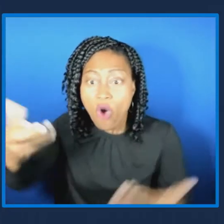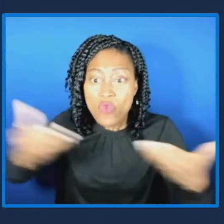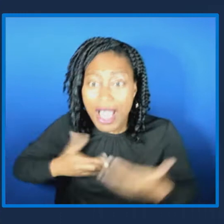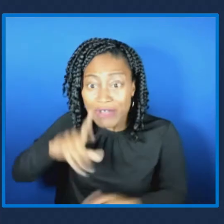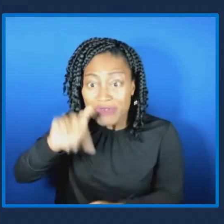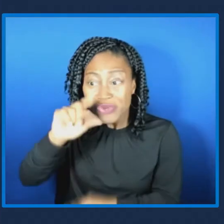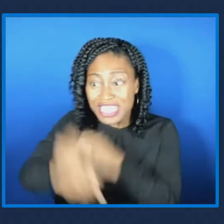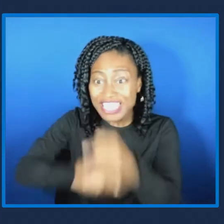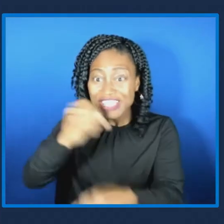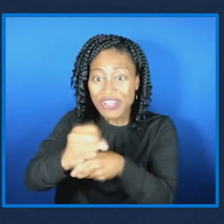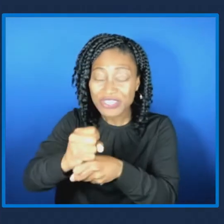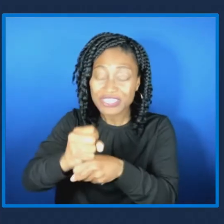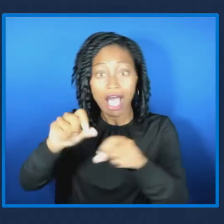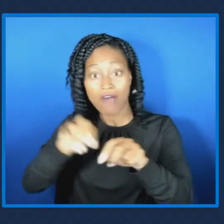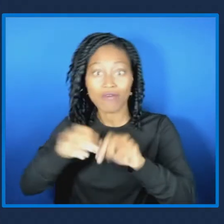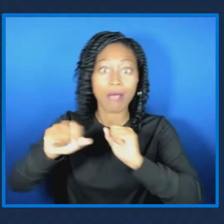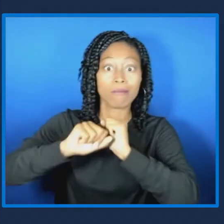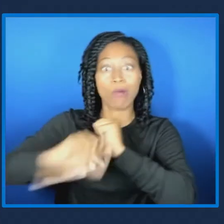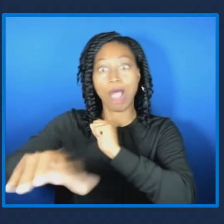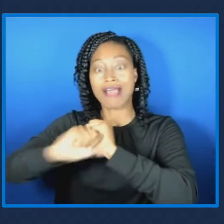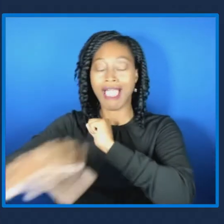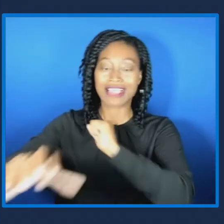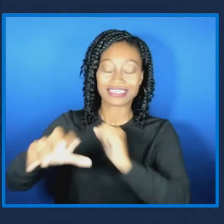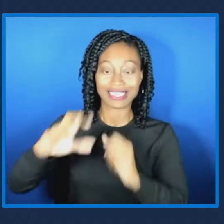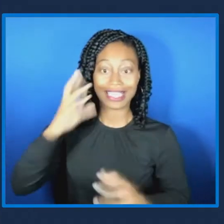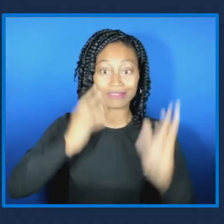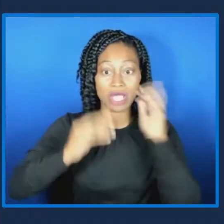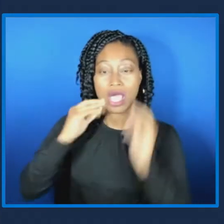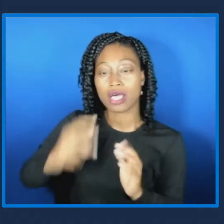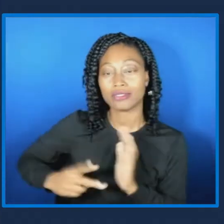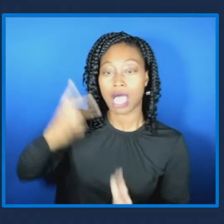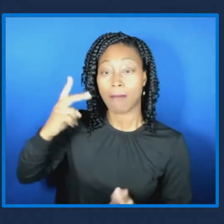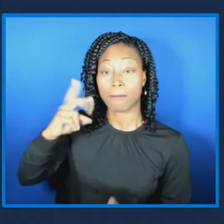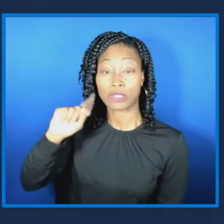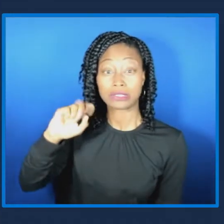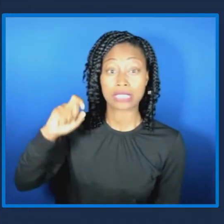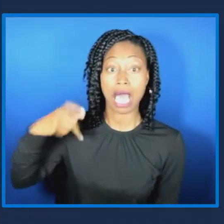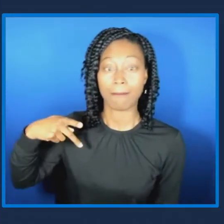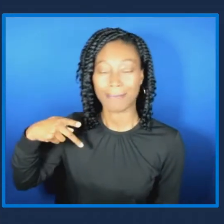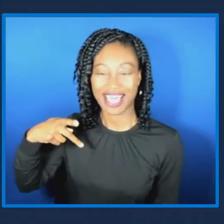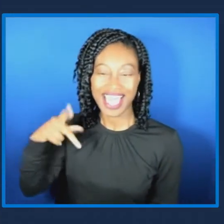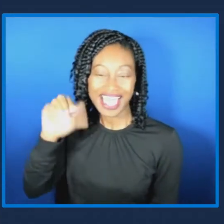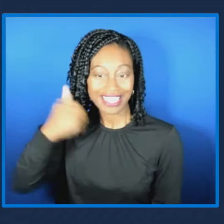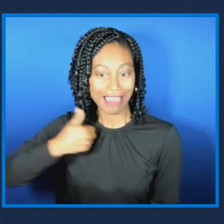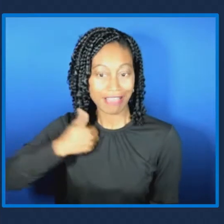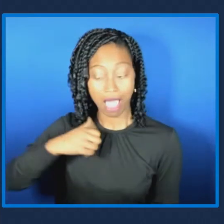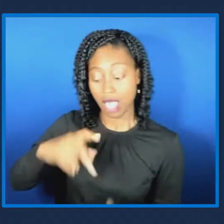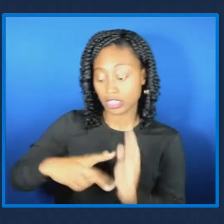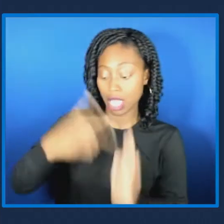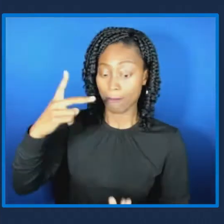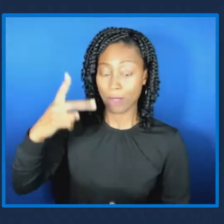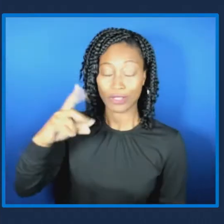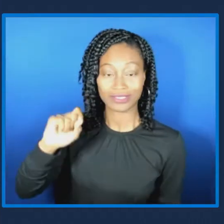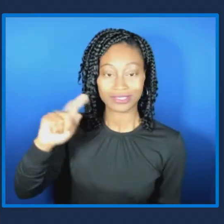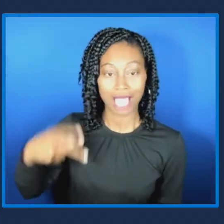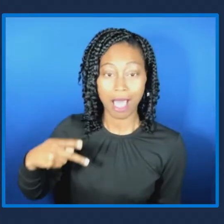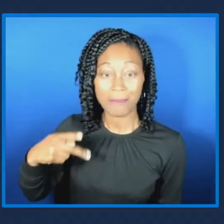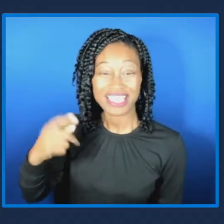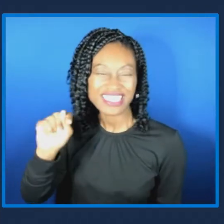Steven is the host of Double Tap Canada, Double Tap TV. Where for me what I really admire about Steven